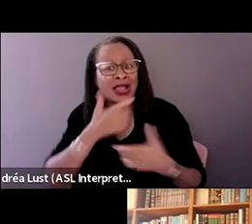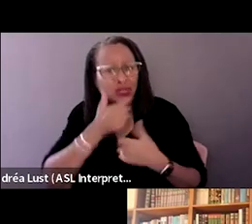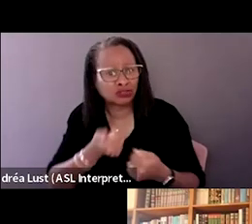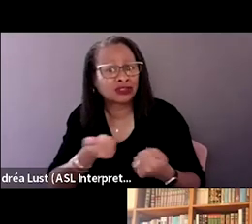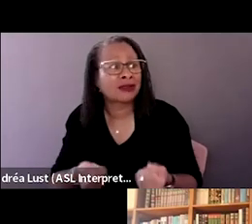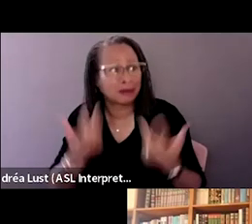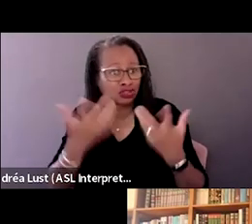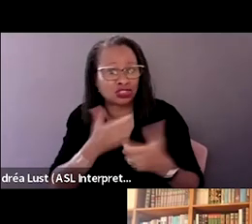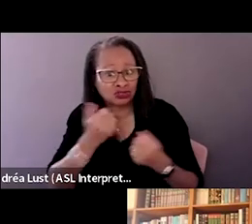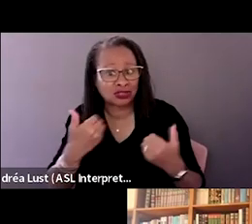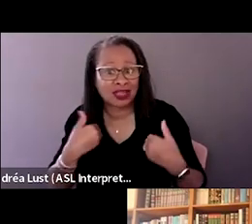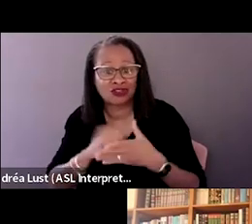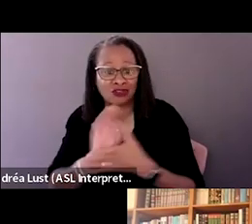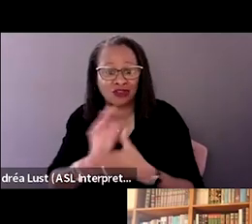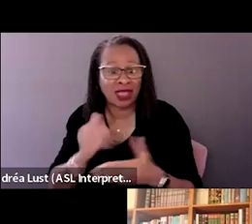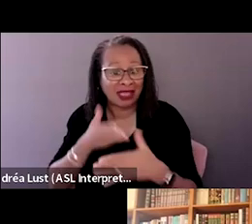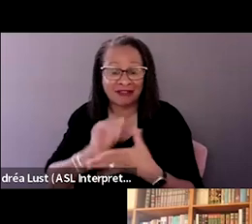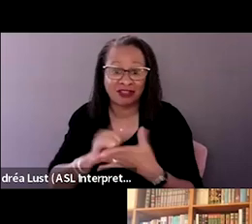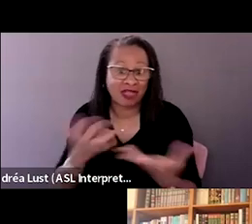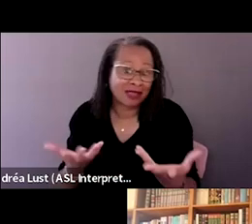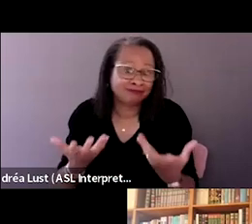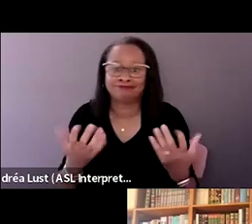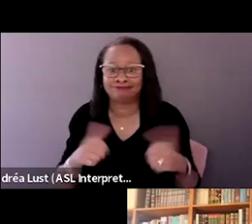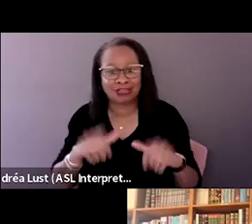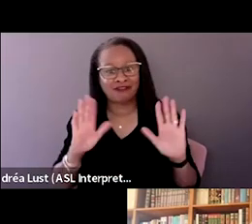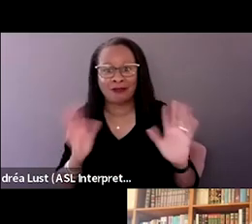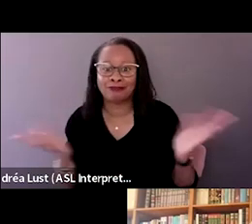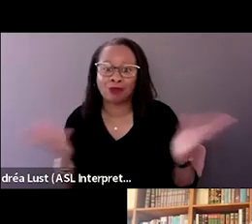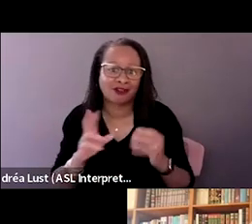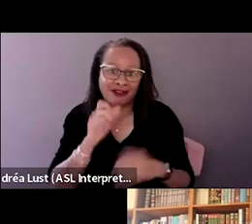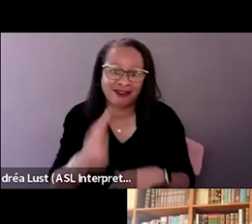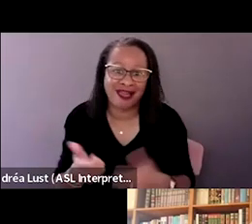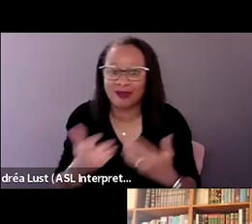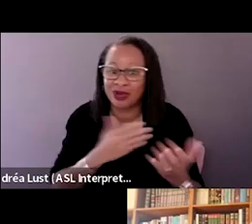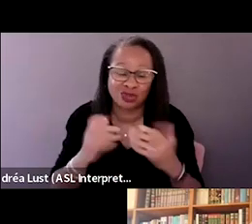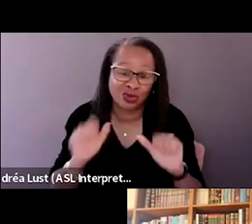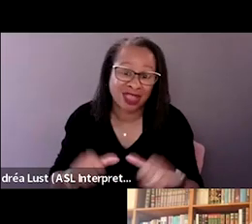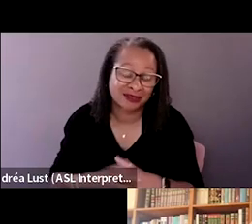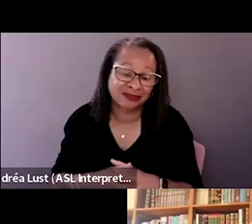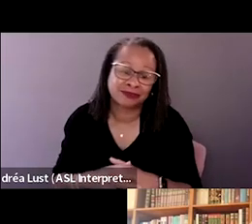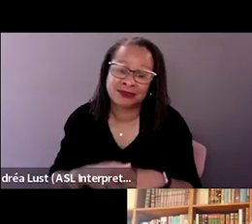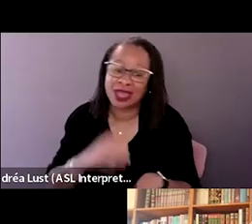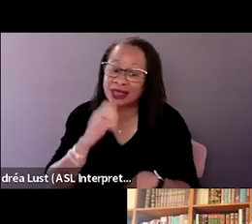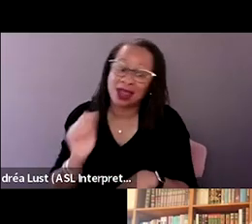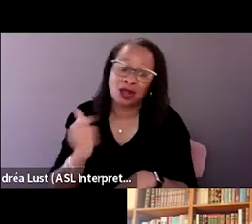And after that, to develop whatever you can develop because not all the broadcasters have money